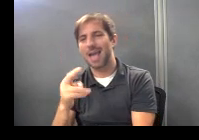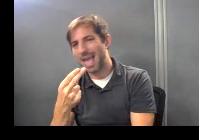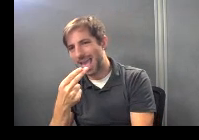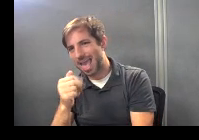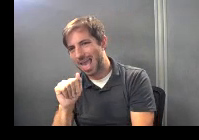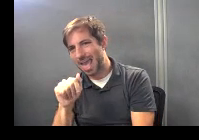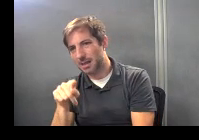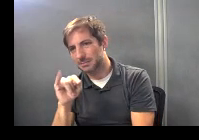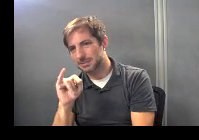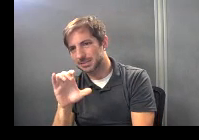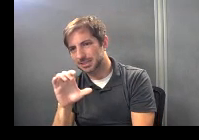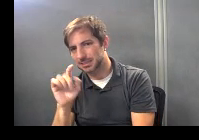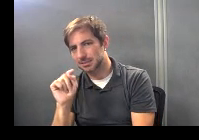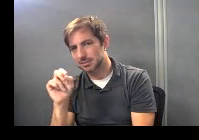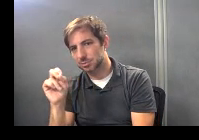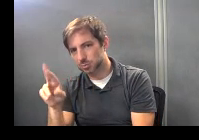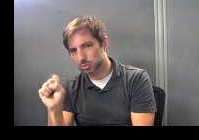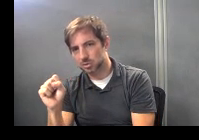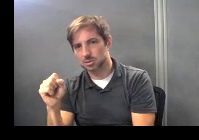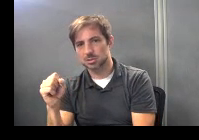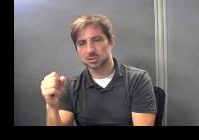PANDEMIC TIMES. LOTS OF THINGS LIKE THAT.